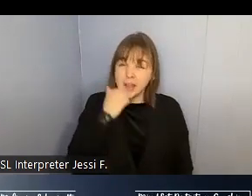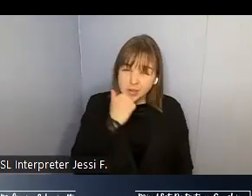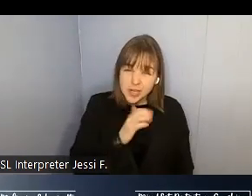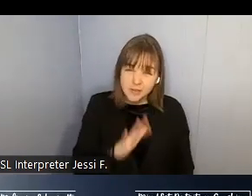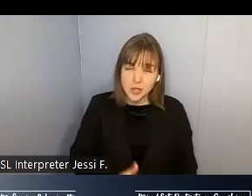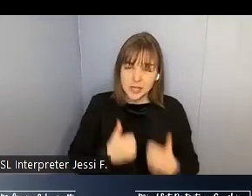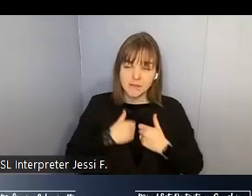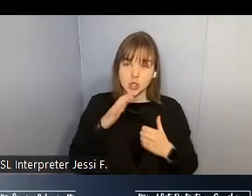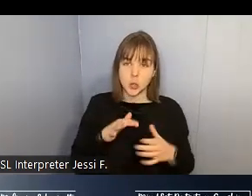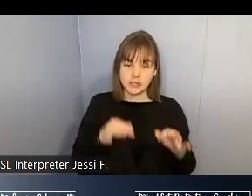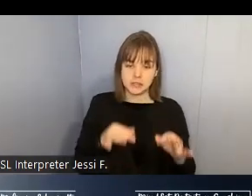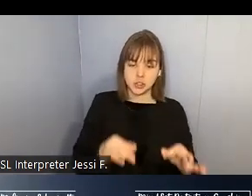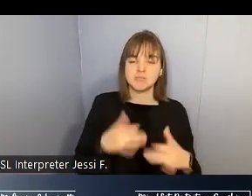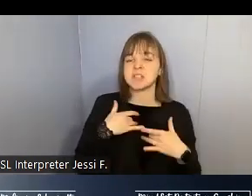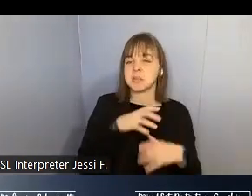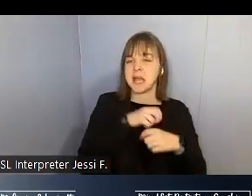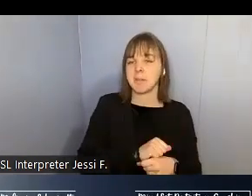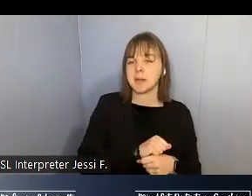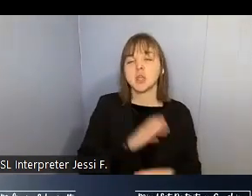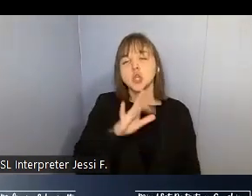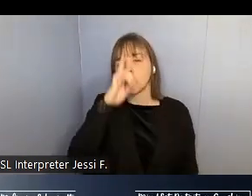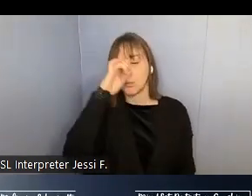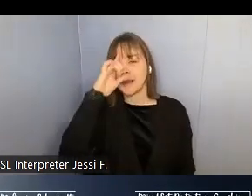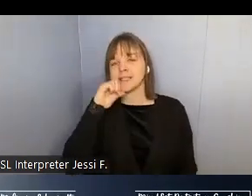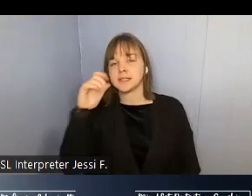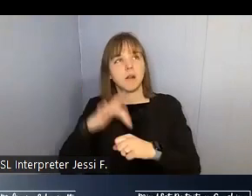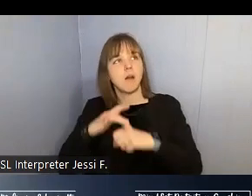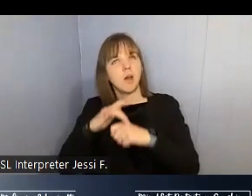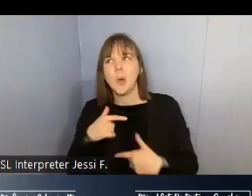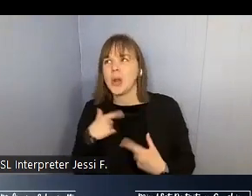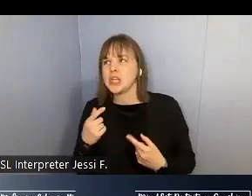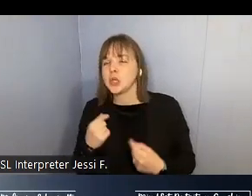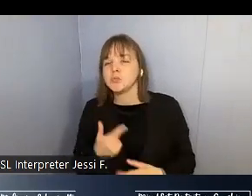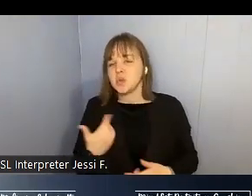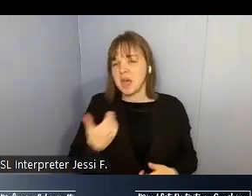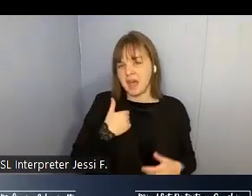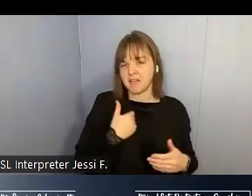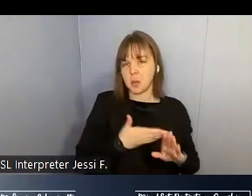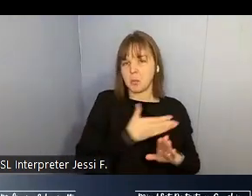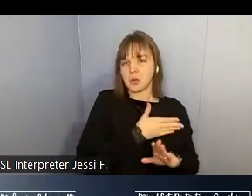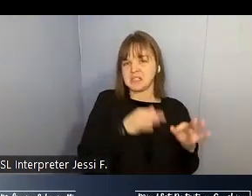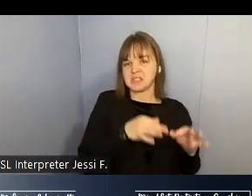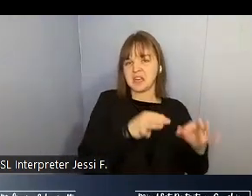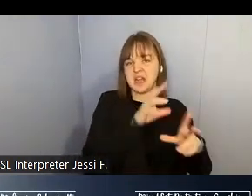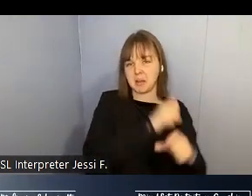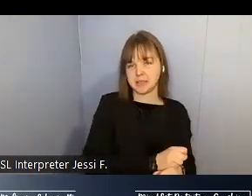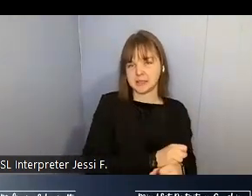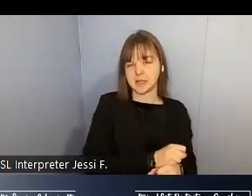of decisions all day long. But unfortunately, our food relationship is also a collection of habits.